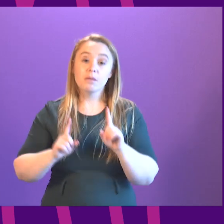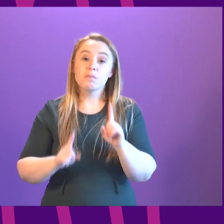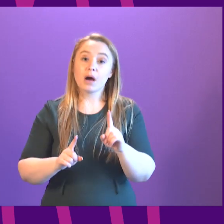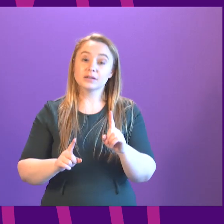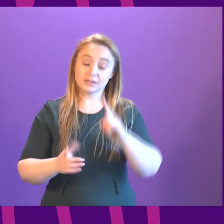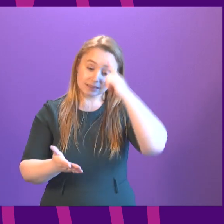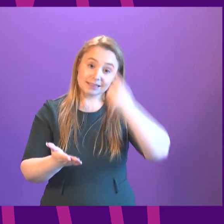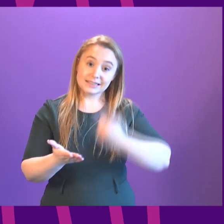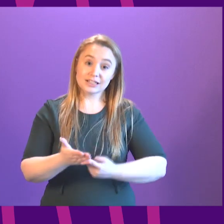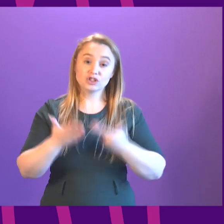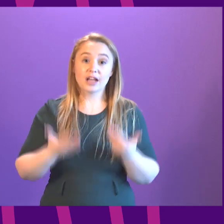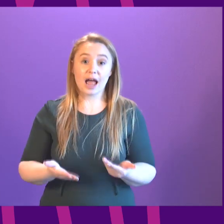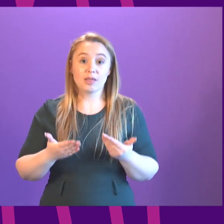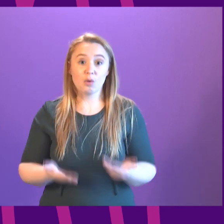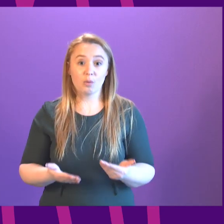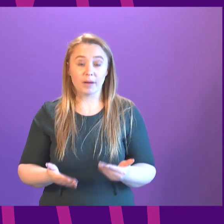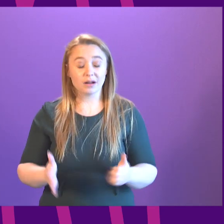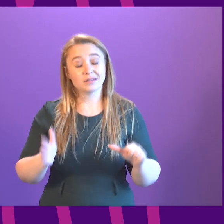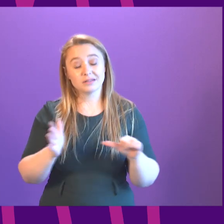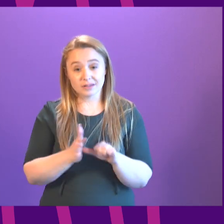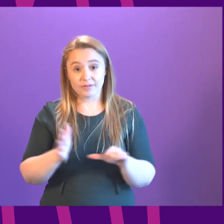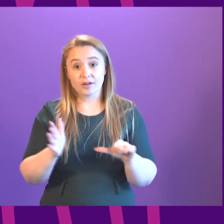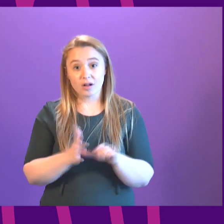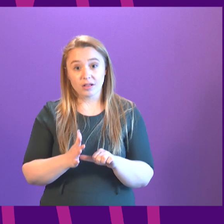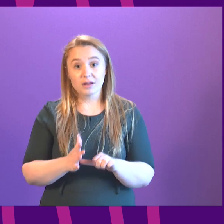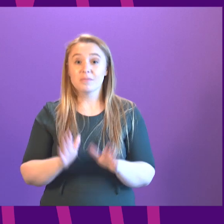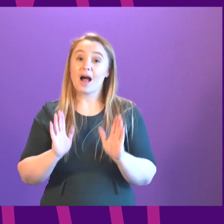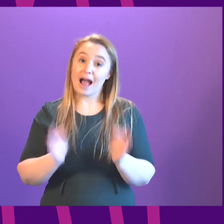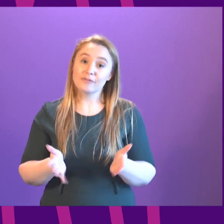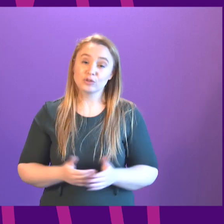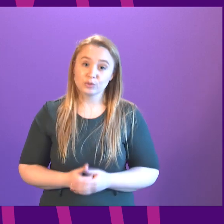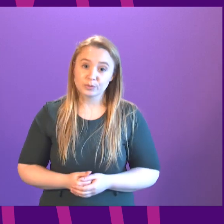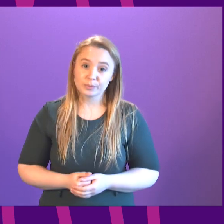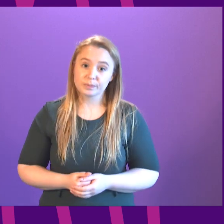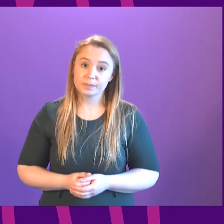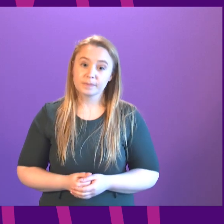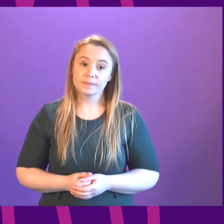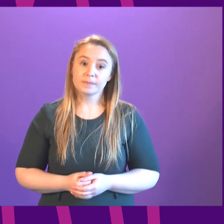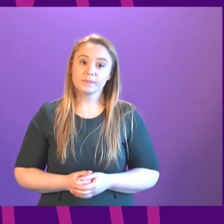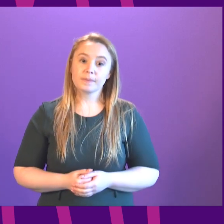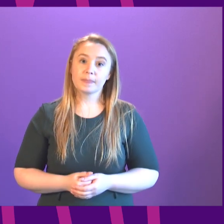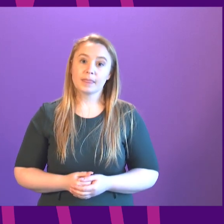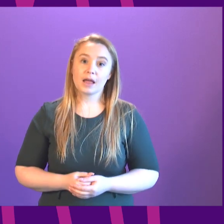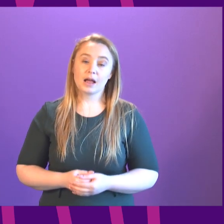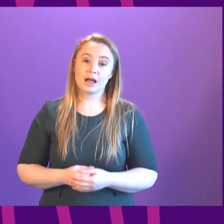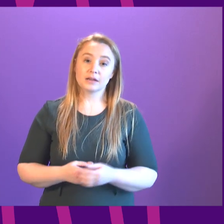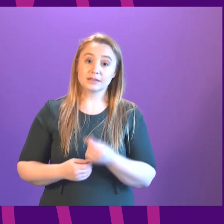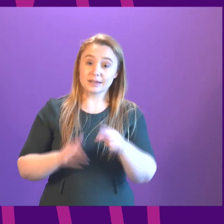are extremely difficult for people. We cannot make exemptions to the rules, because any